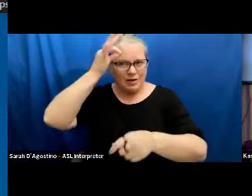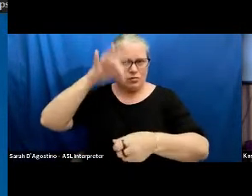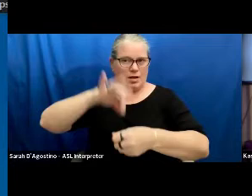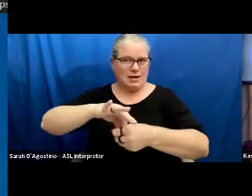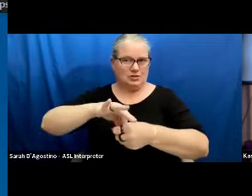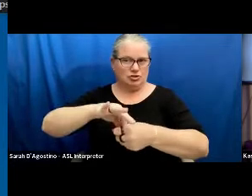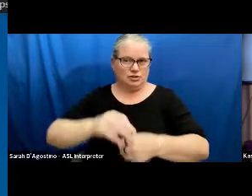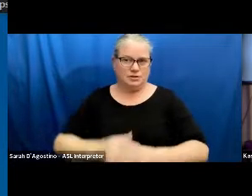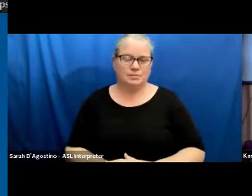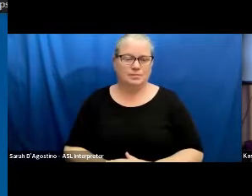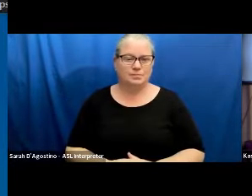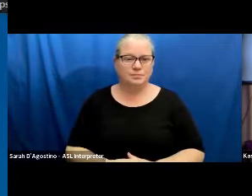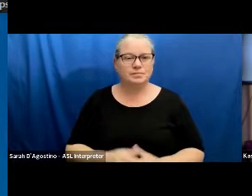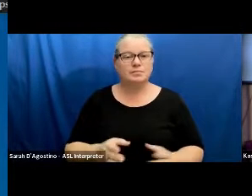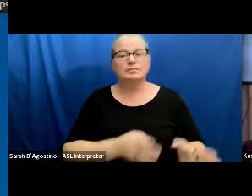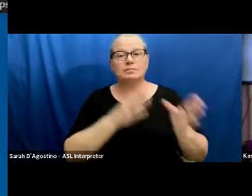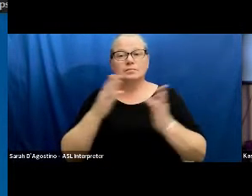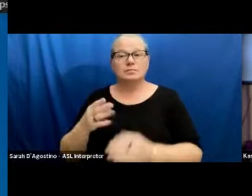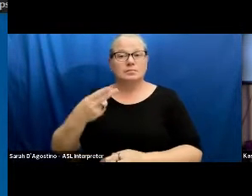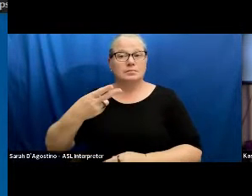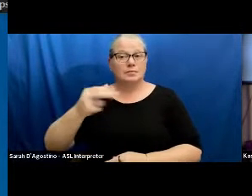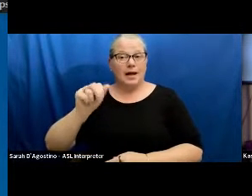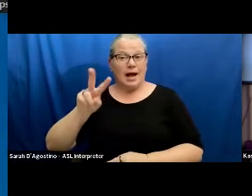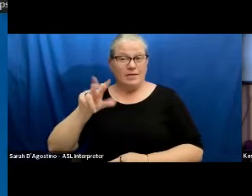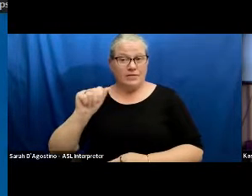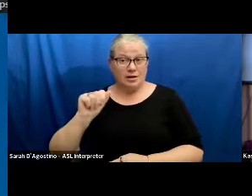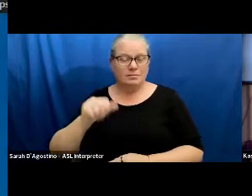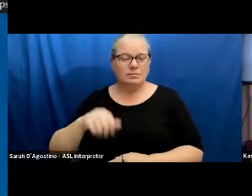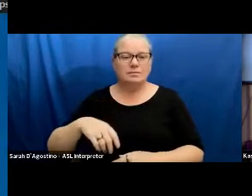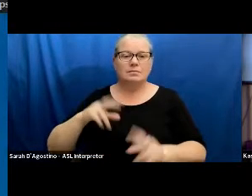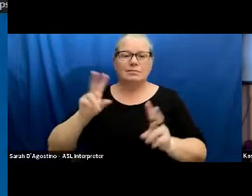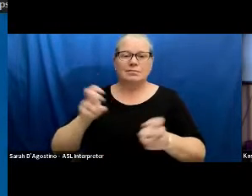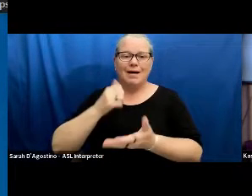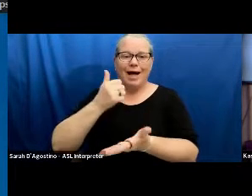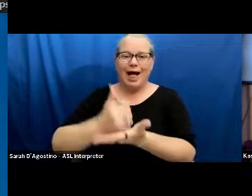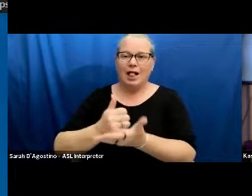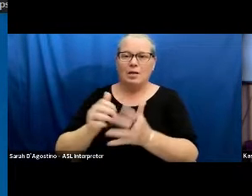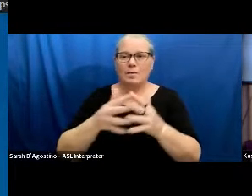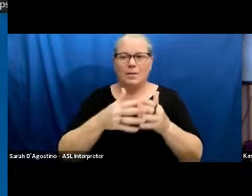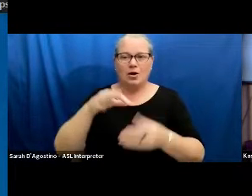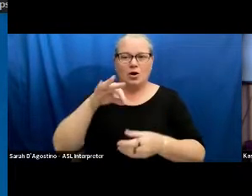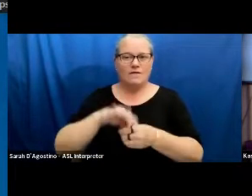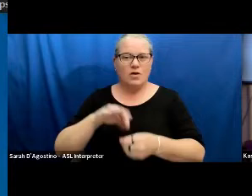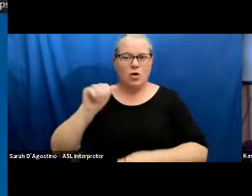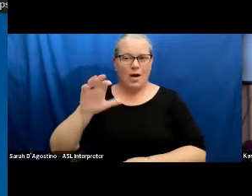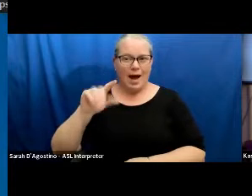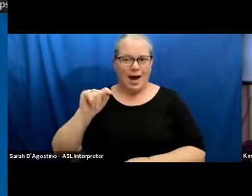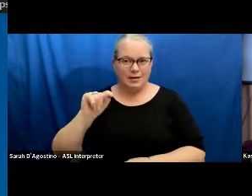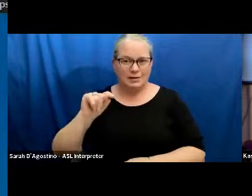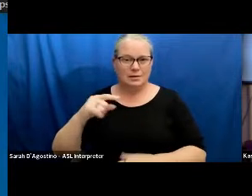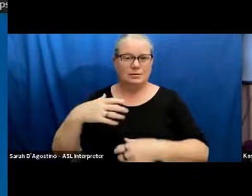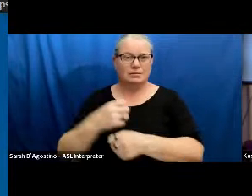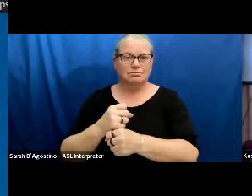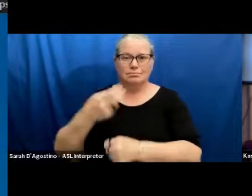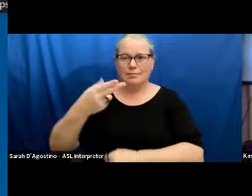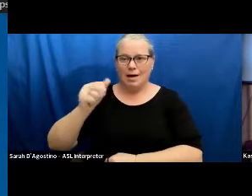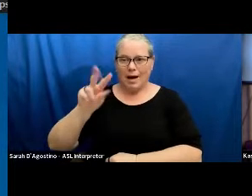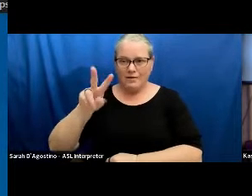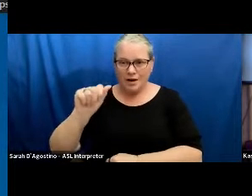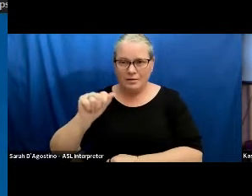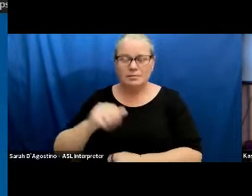pava is the help america vote act it sets certain requirements for federal elections as well